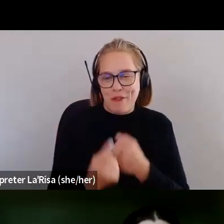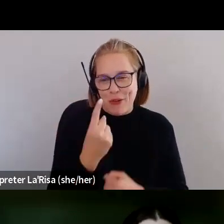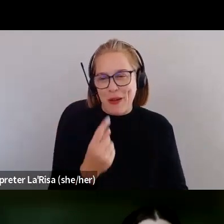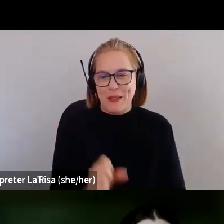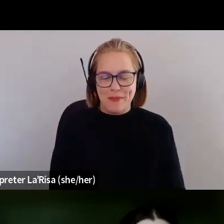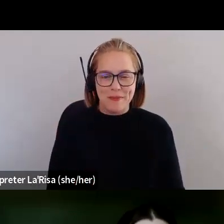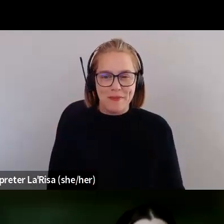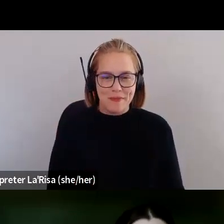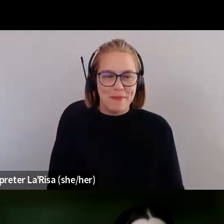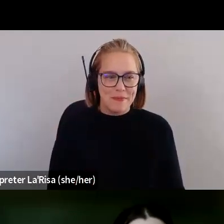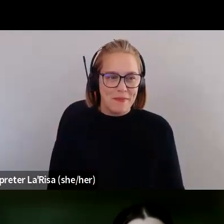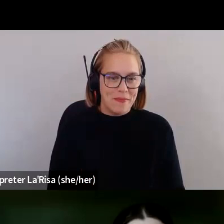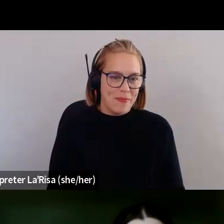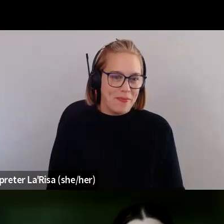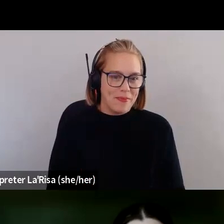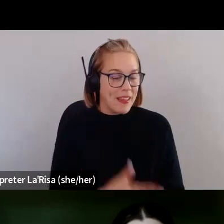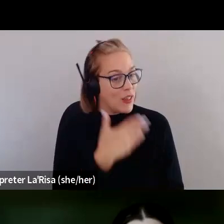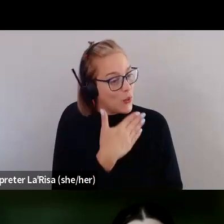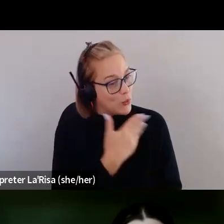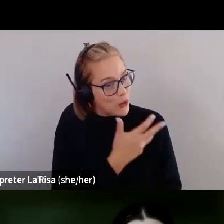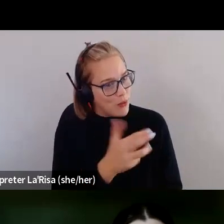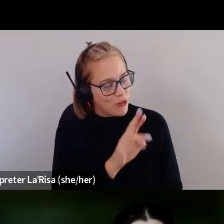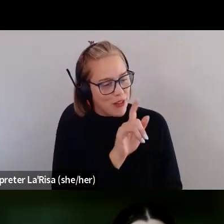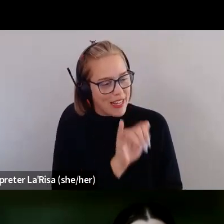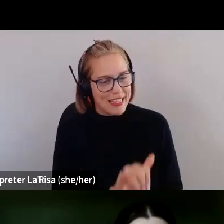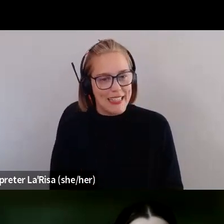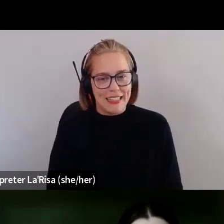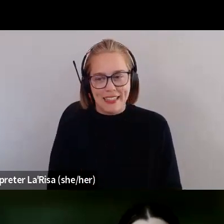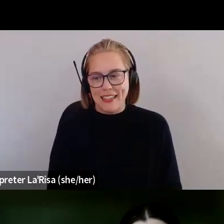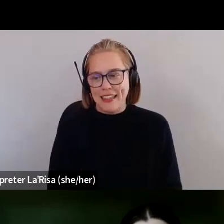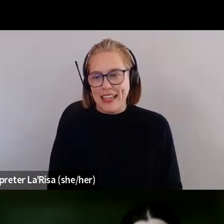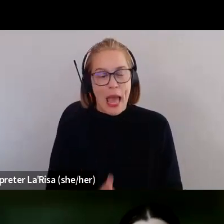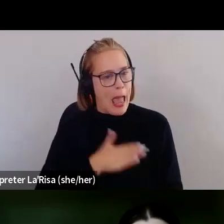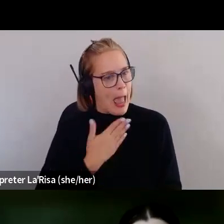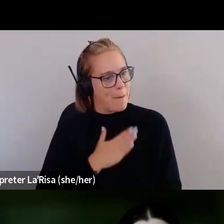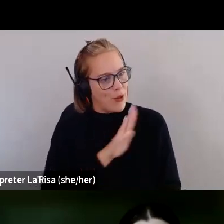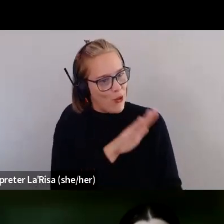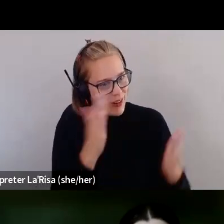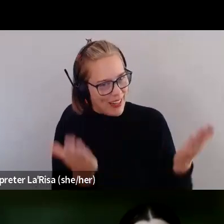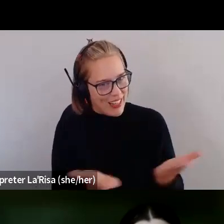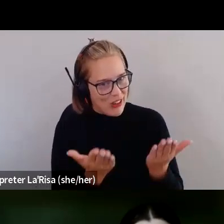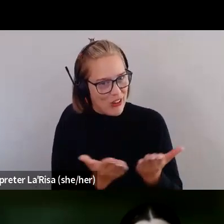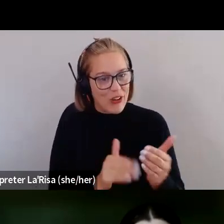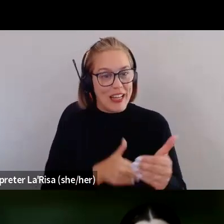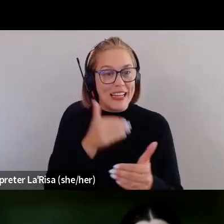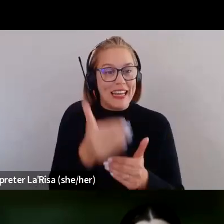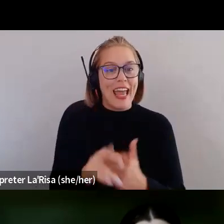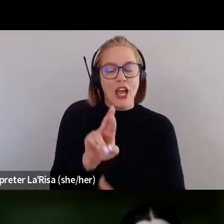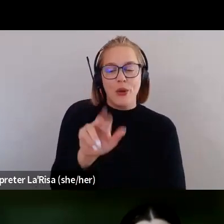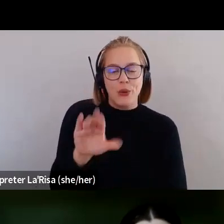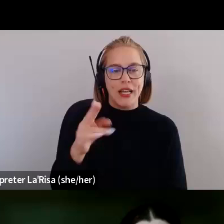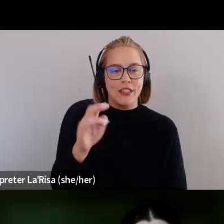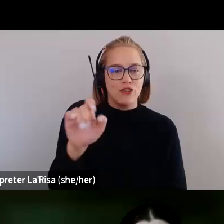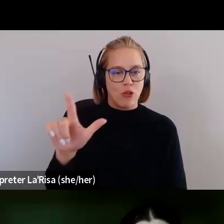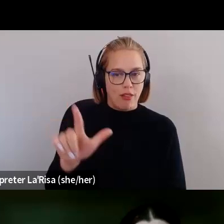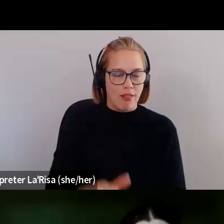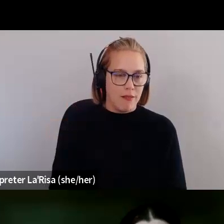have a disability. It is something I have learned throughout my life, so I